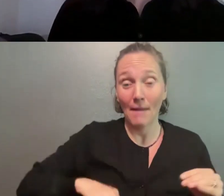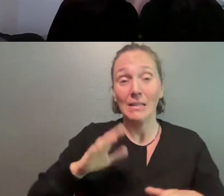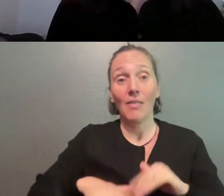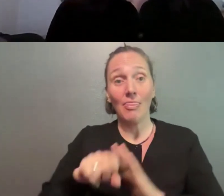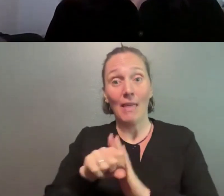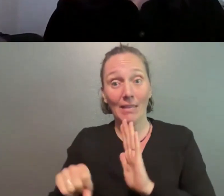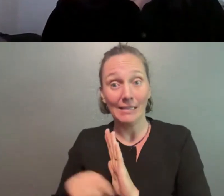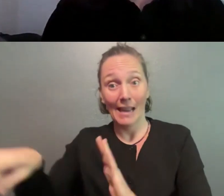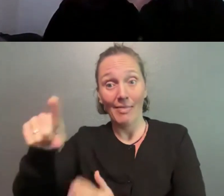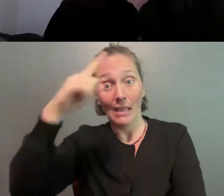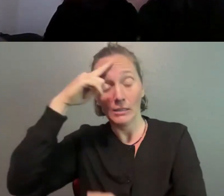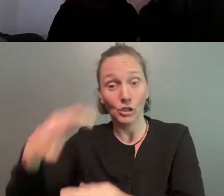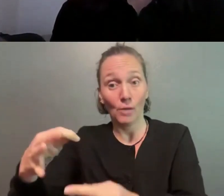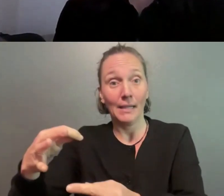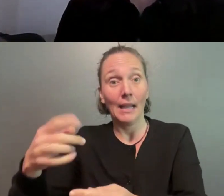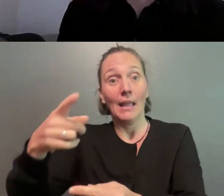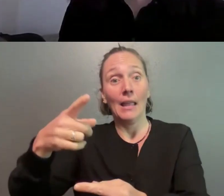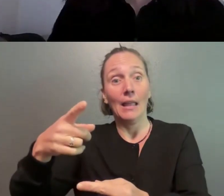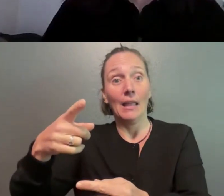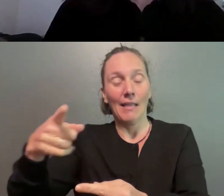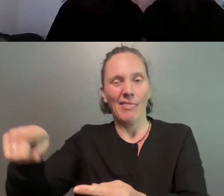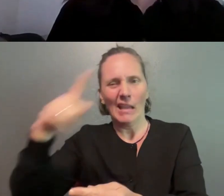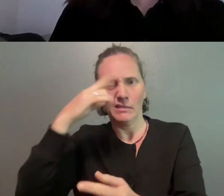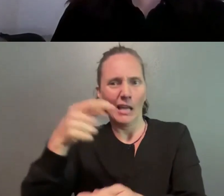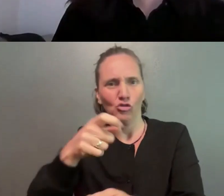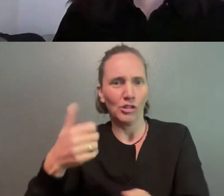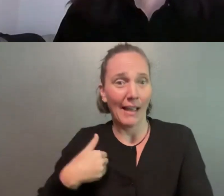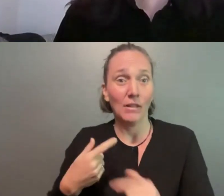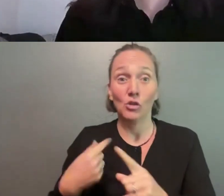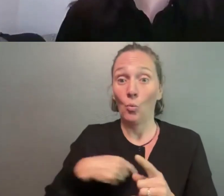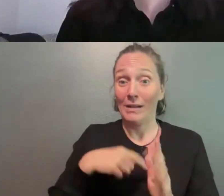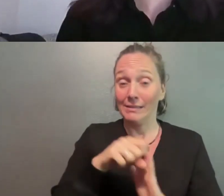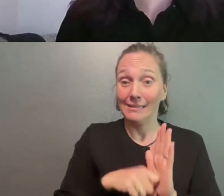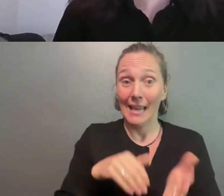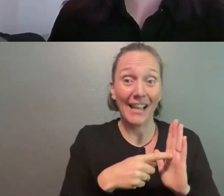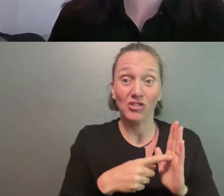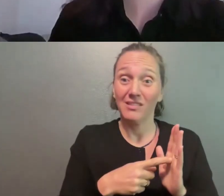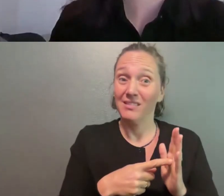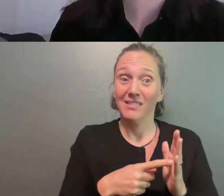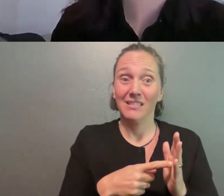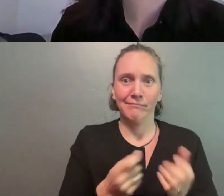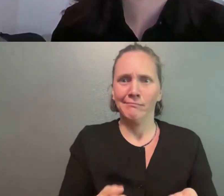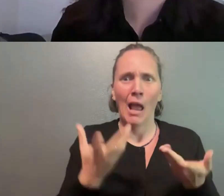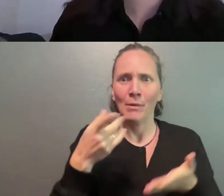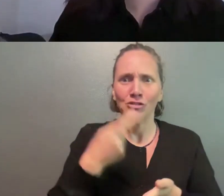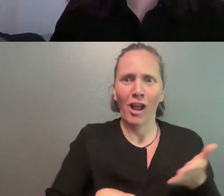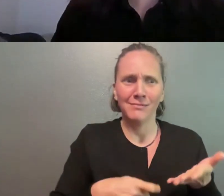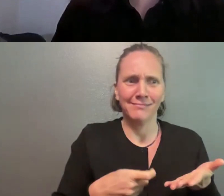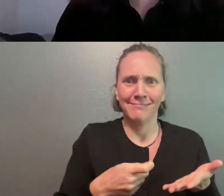they should have, we as the state are sending them notification of this with a sum of thousands of dollars. In sum, I would imagine a family already struggling financially.